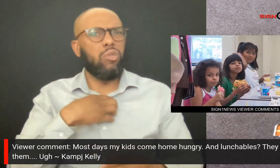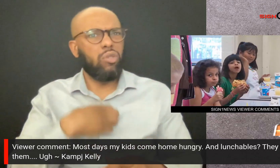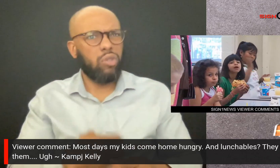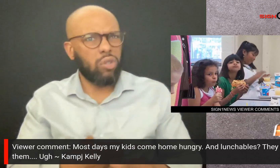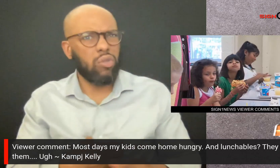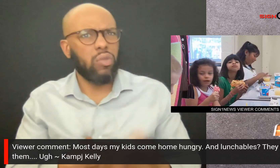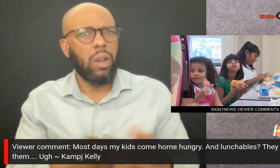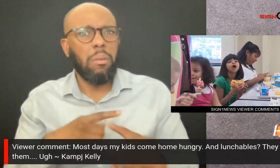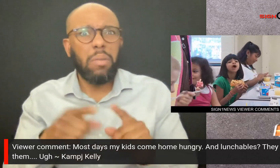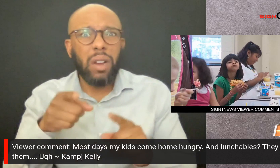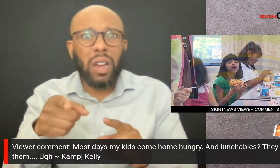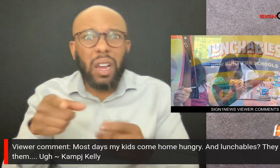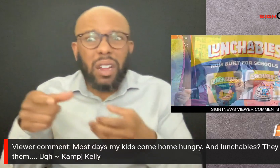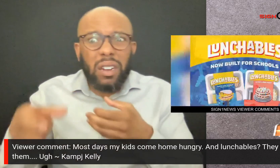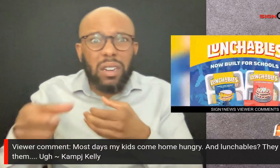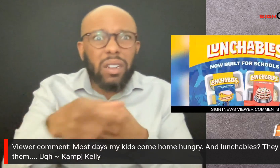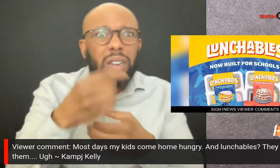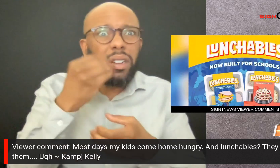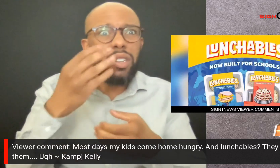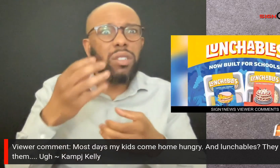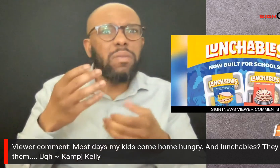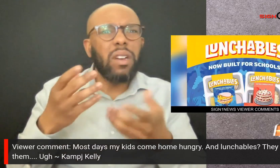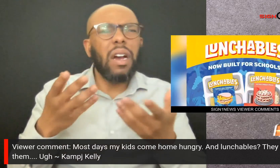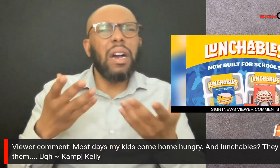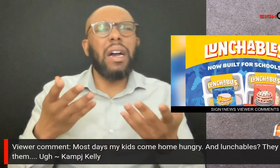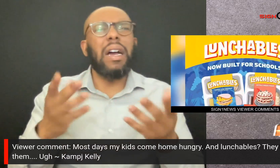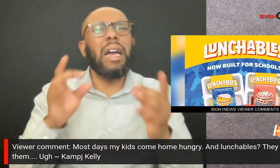and Lunchables they hate them.